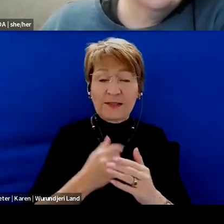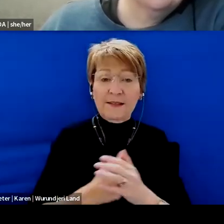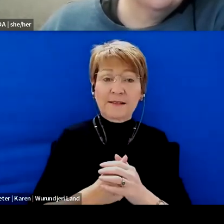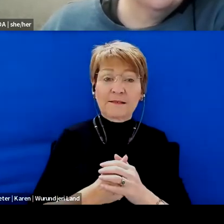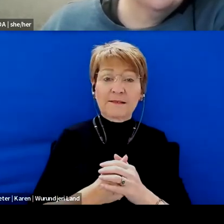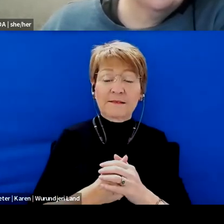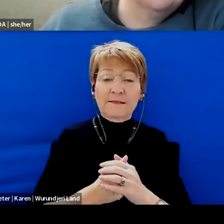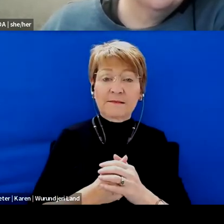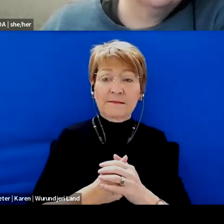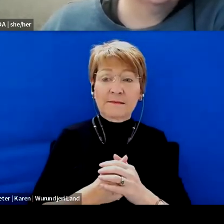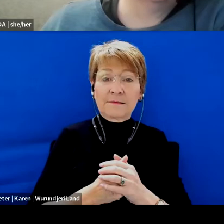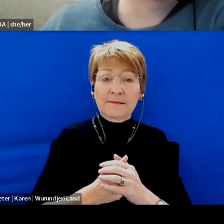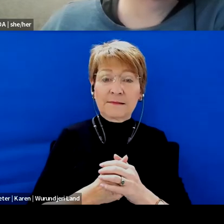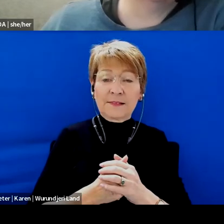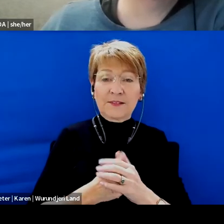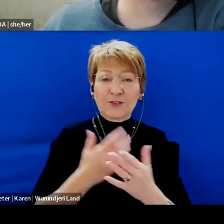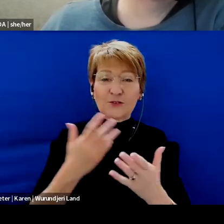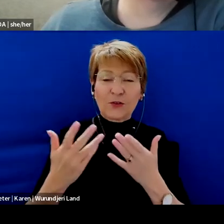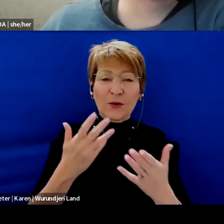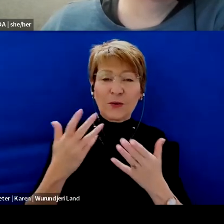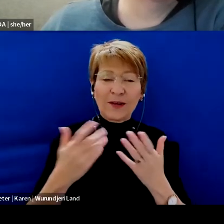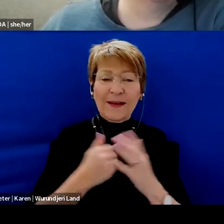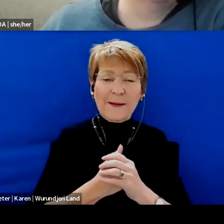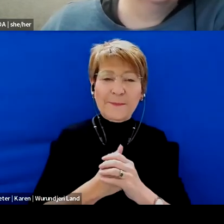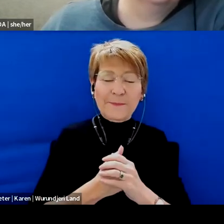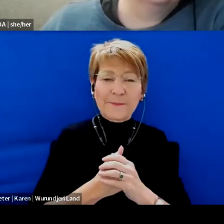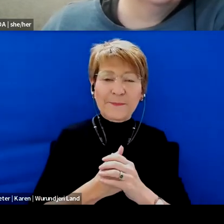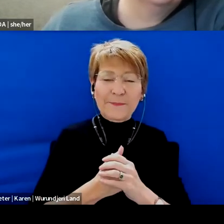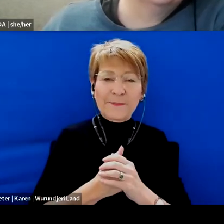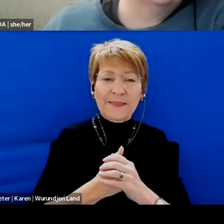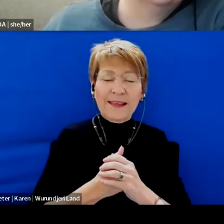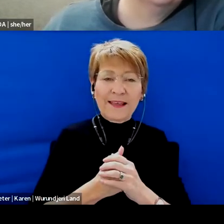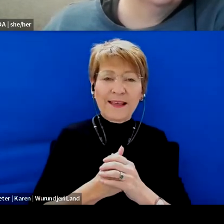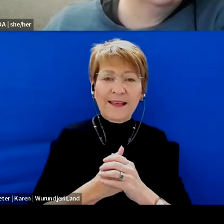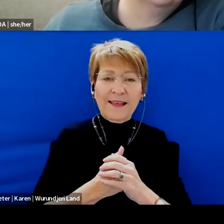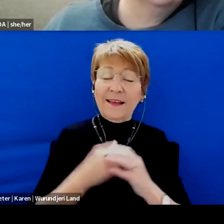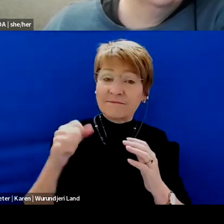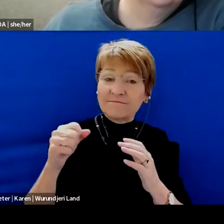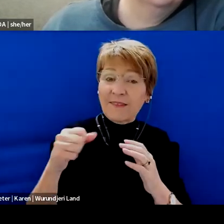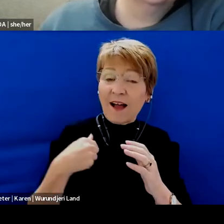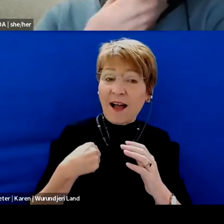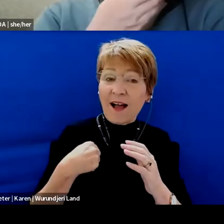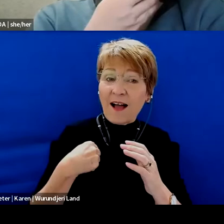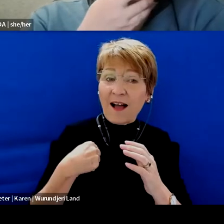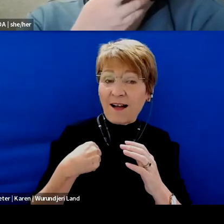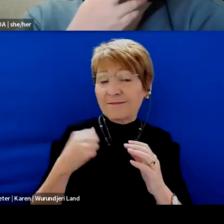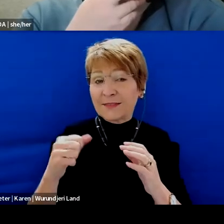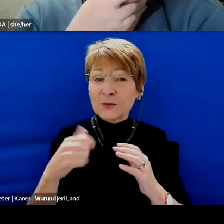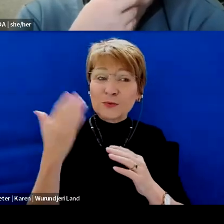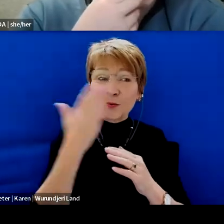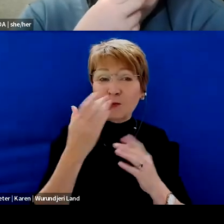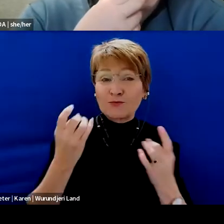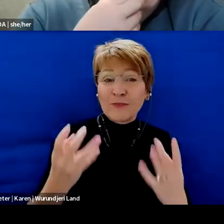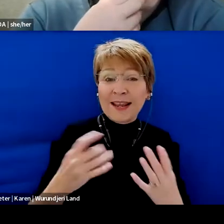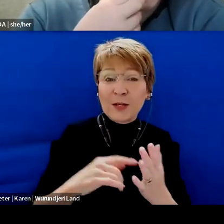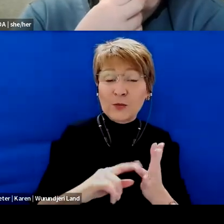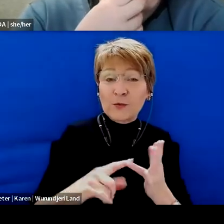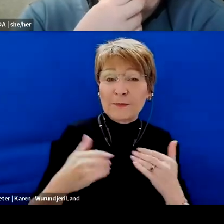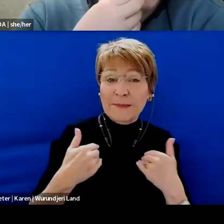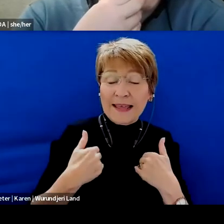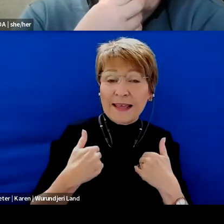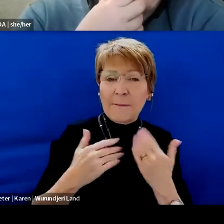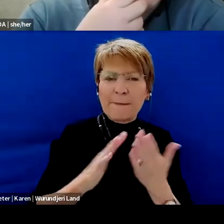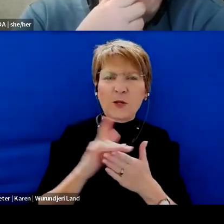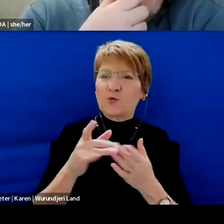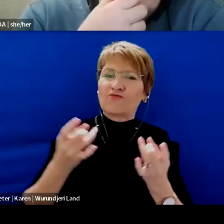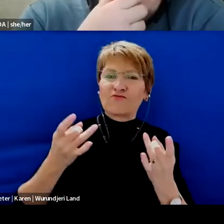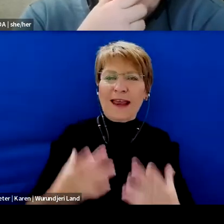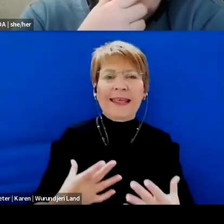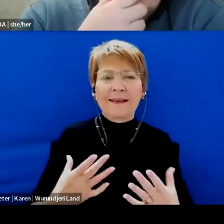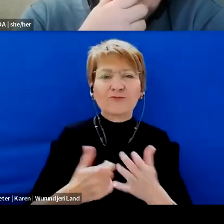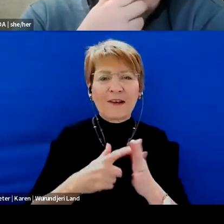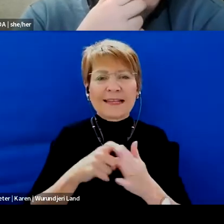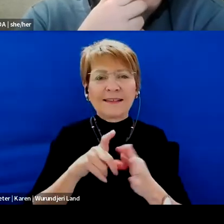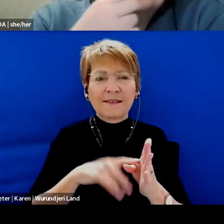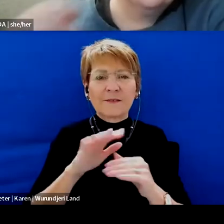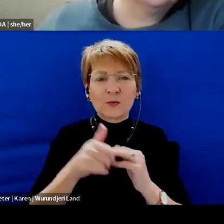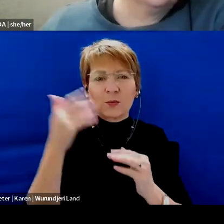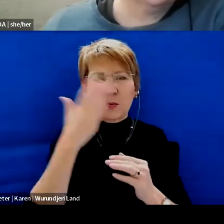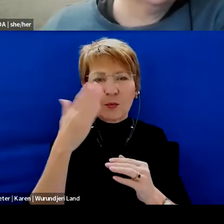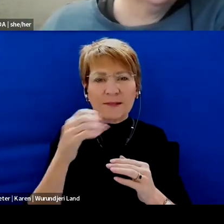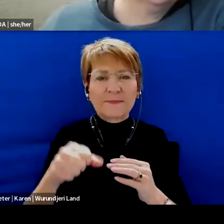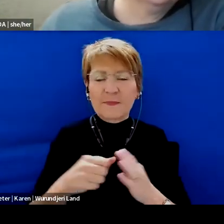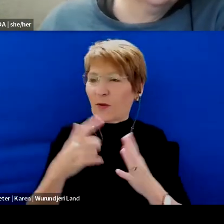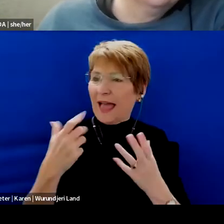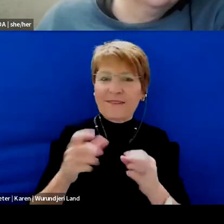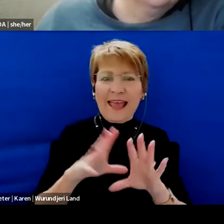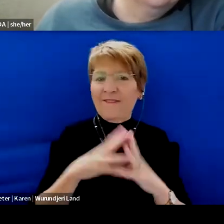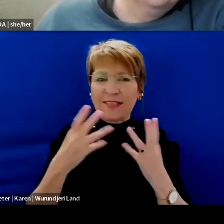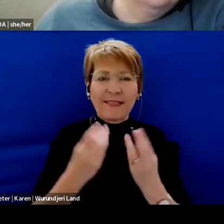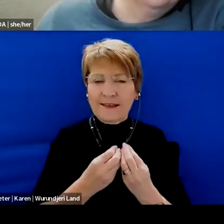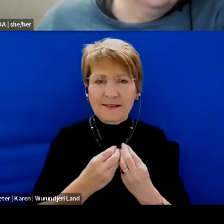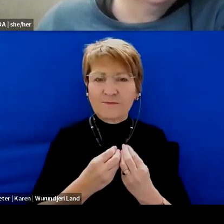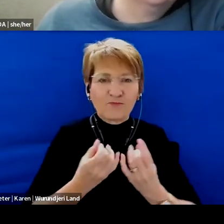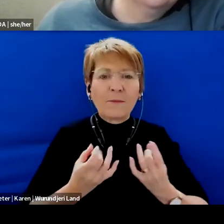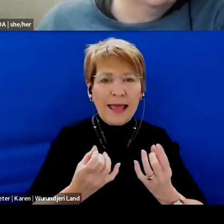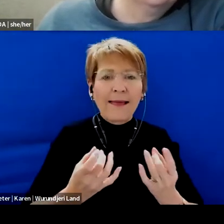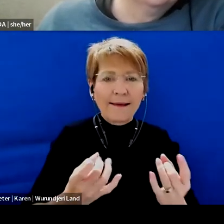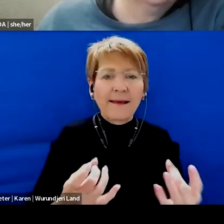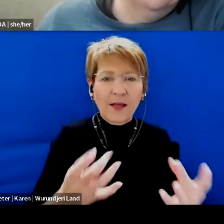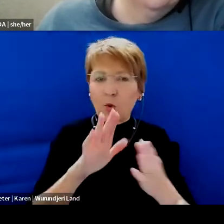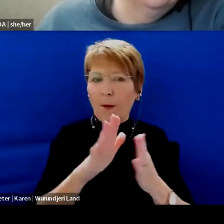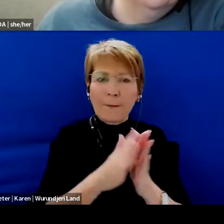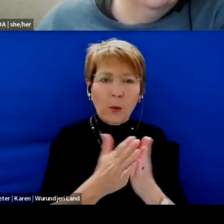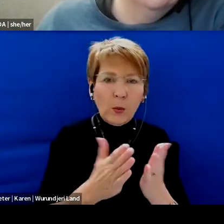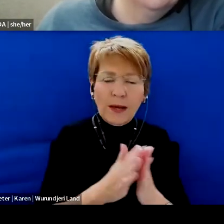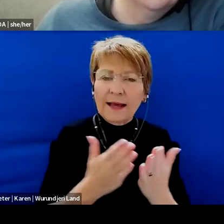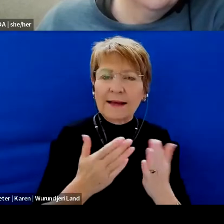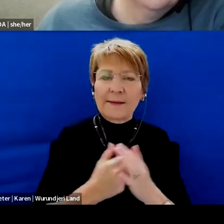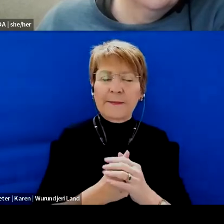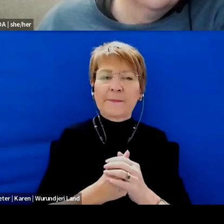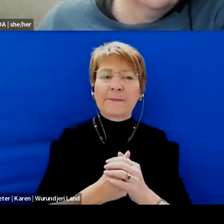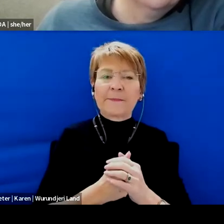Just for the dedication, you know. So yells yes I school ready means to me is that you're ready for school, and you got everything prepared lucky of books.